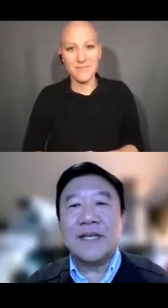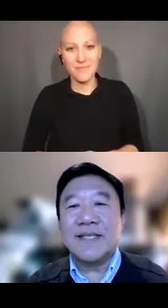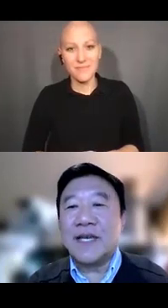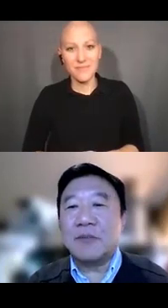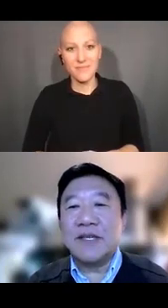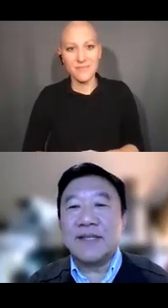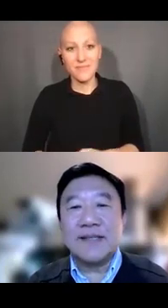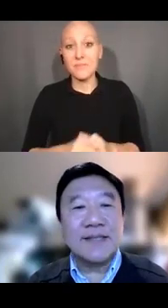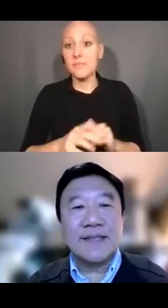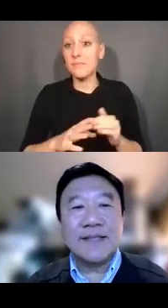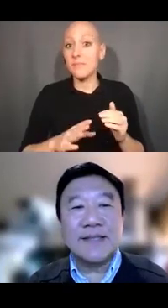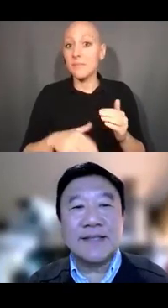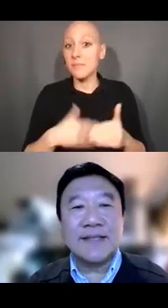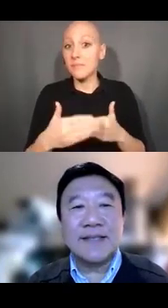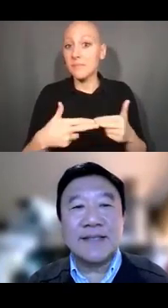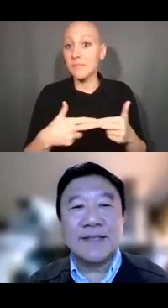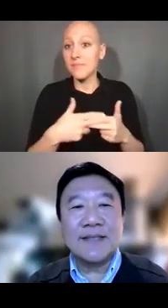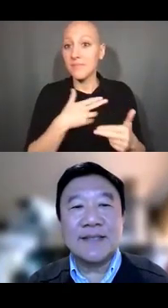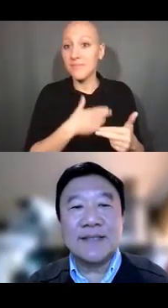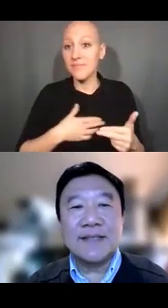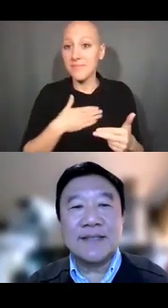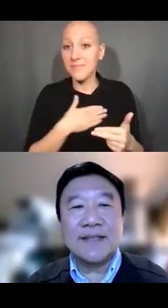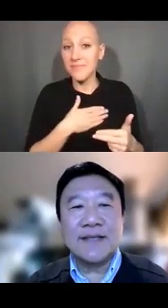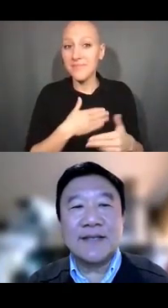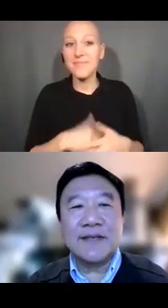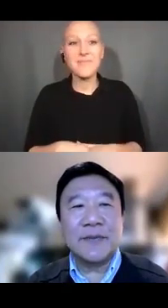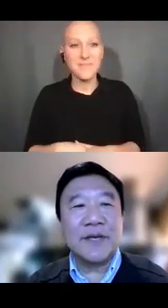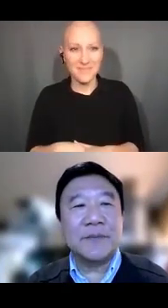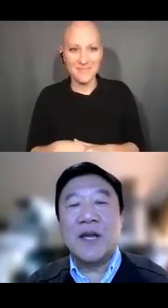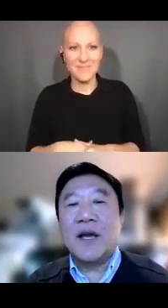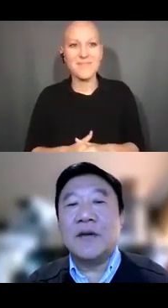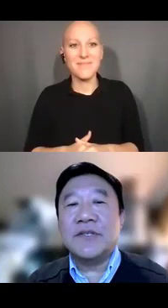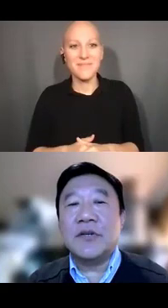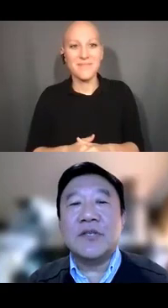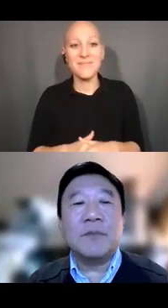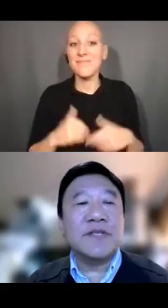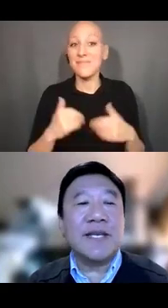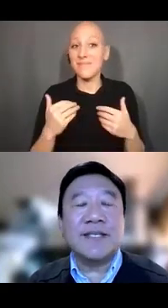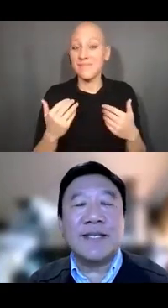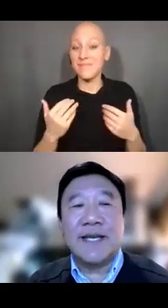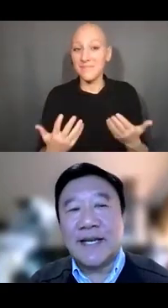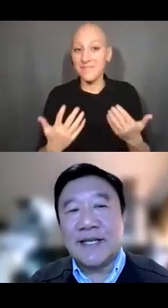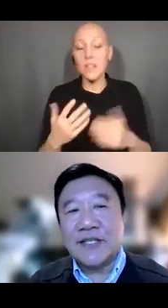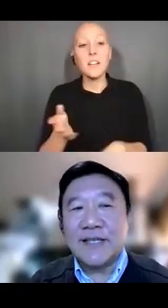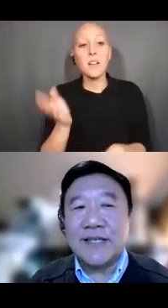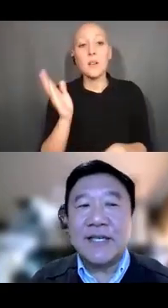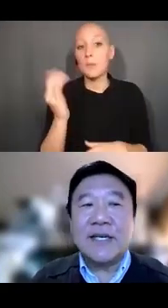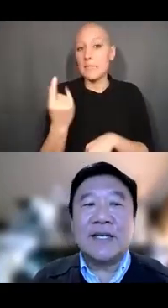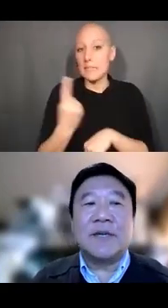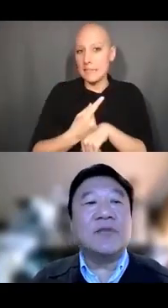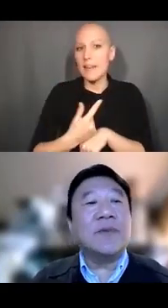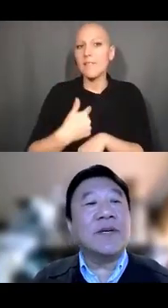Next slide, please. There we go. So presenting today, actually our director,